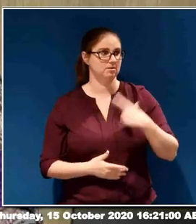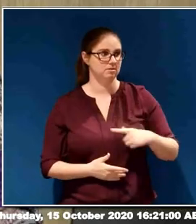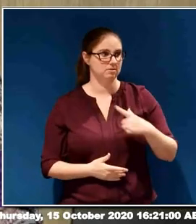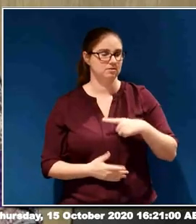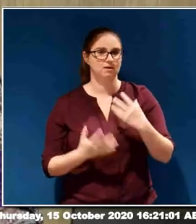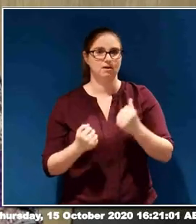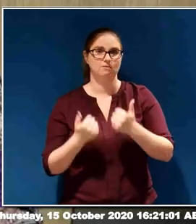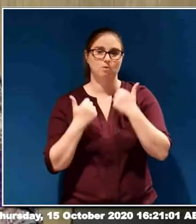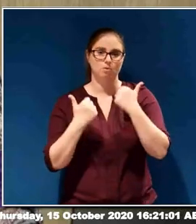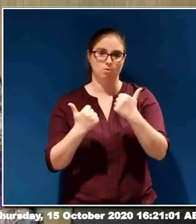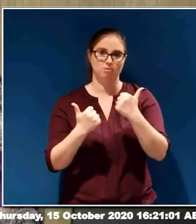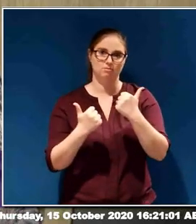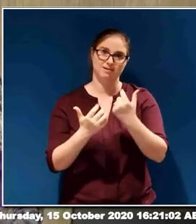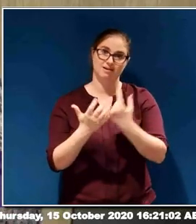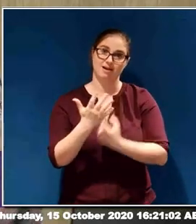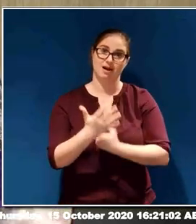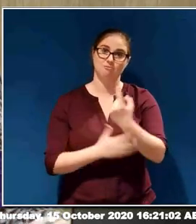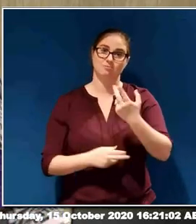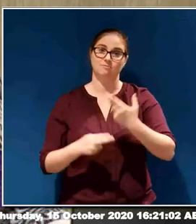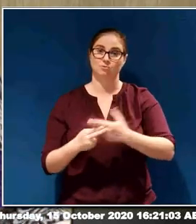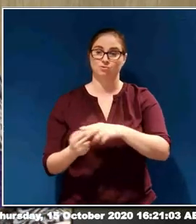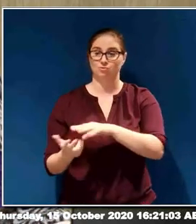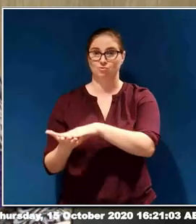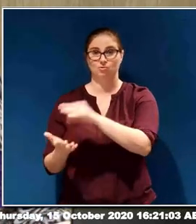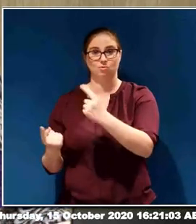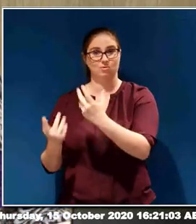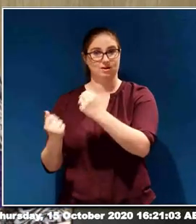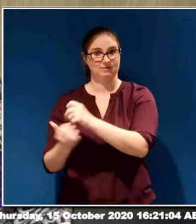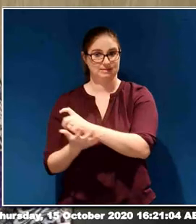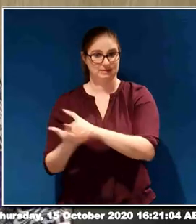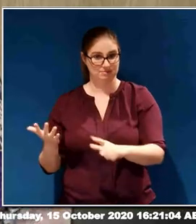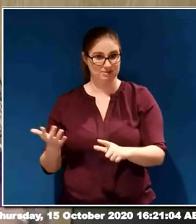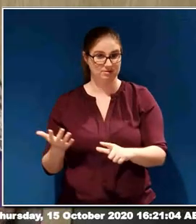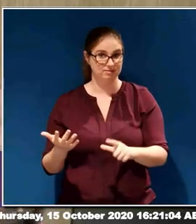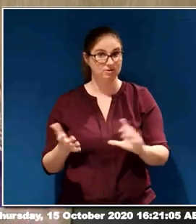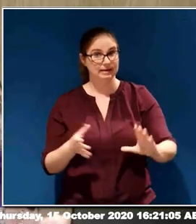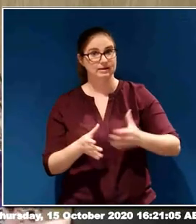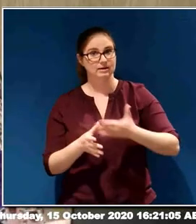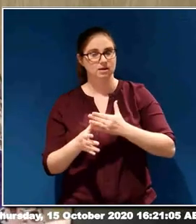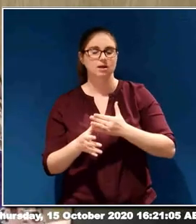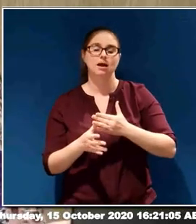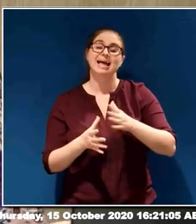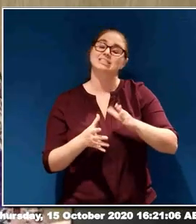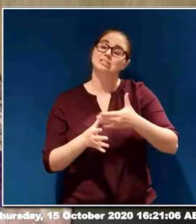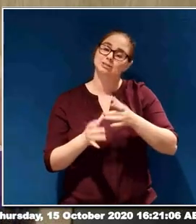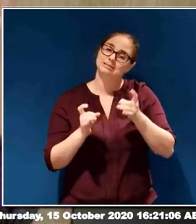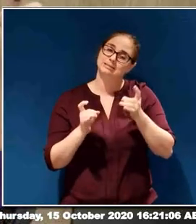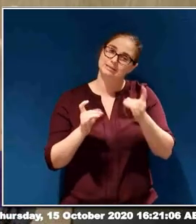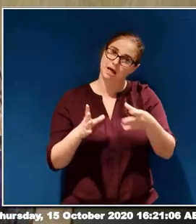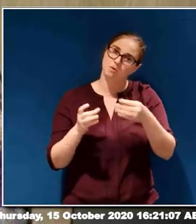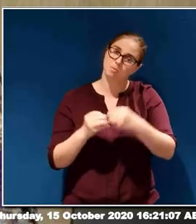Initially, it led to greater exclusion and greater segregation but once the Federal